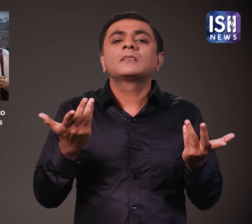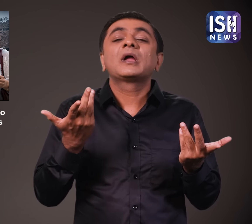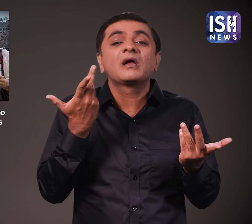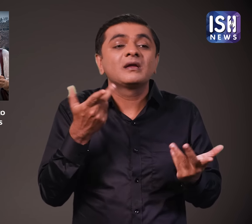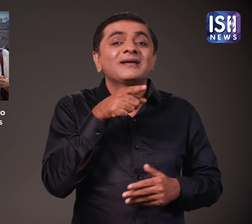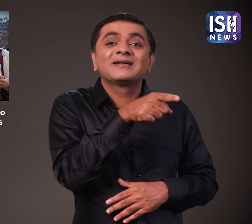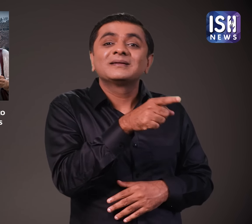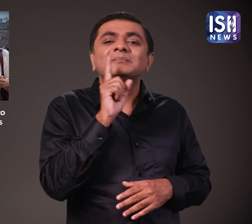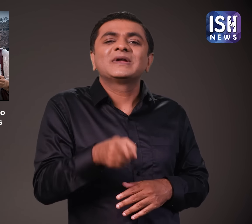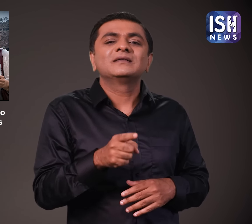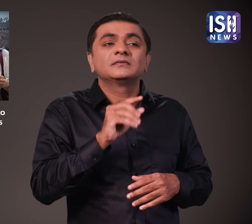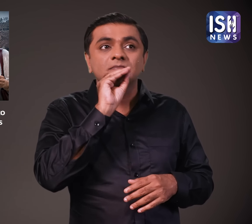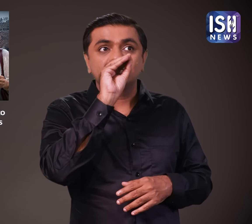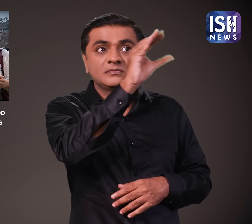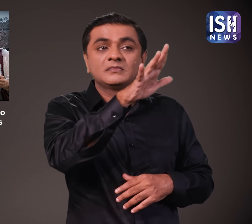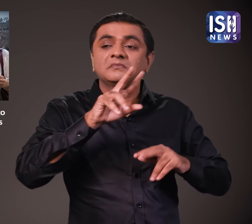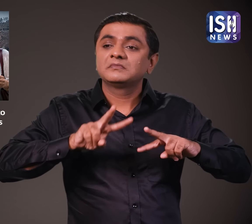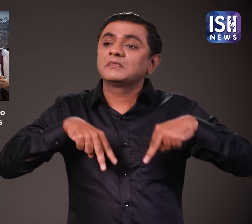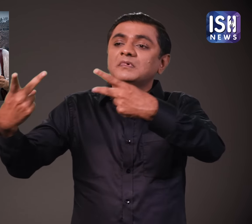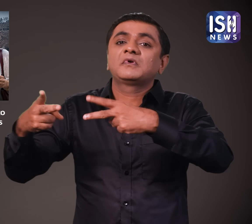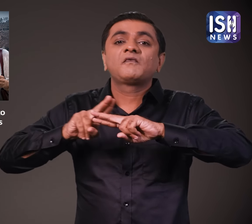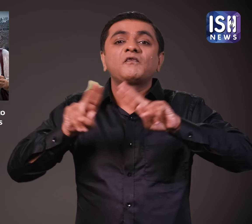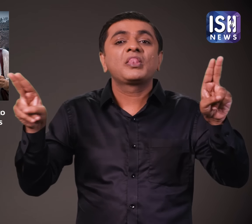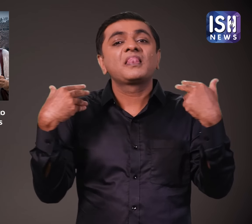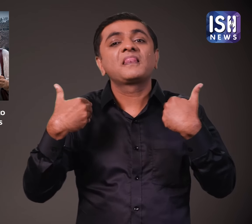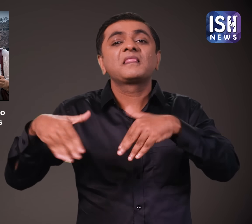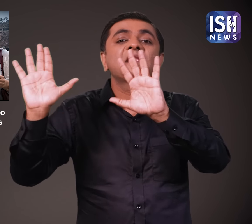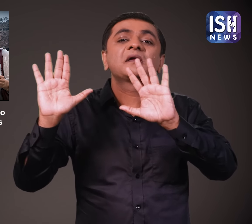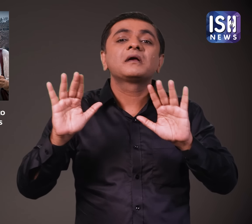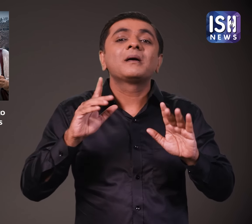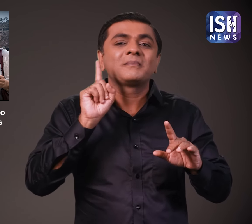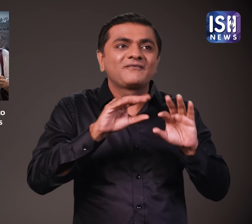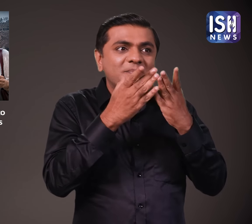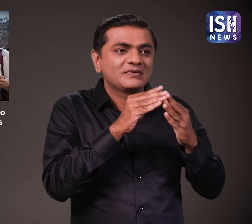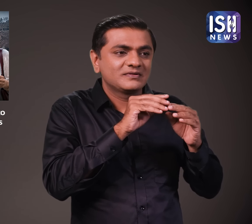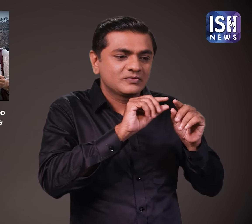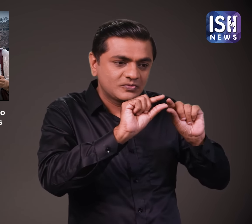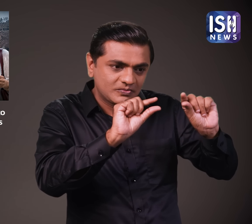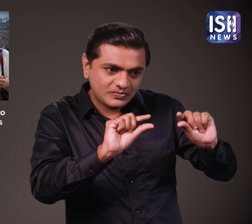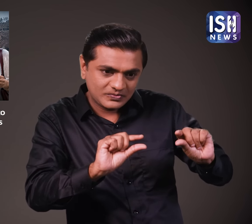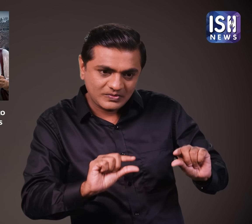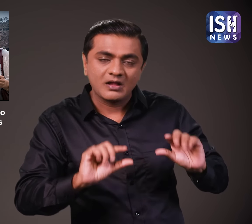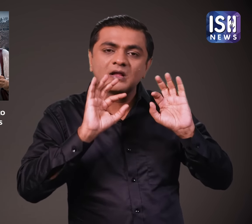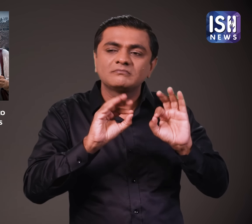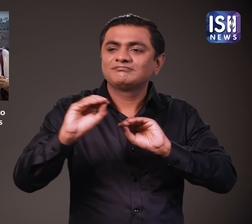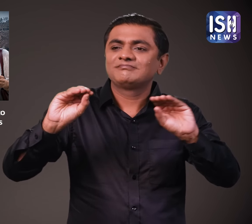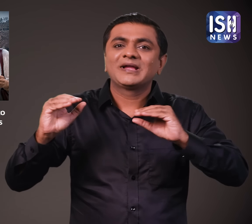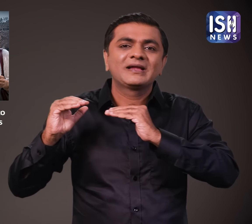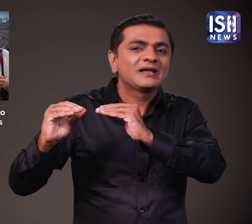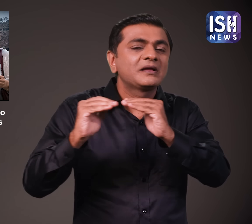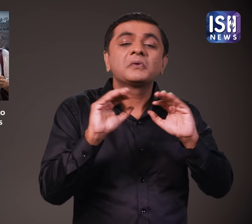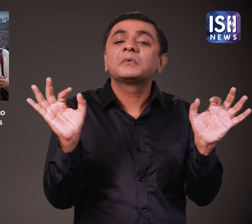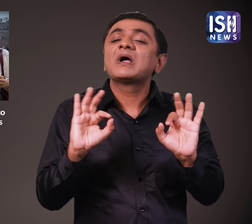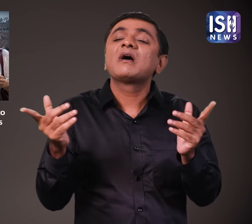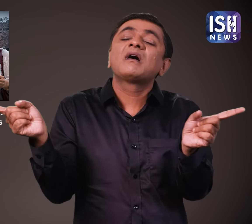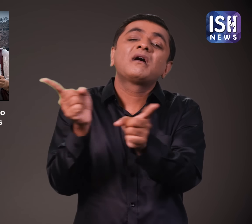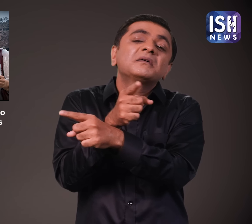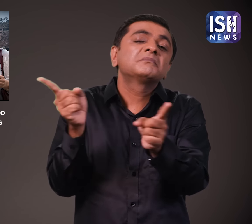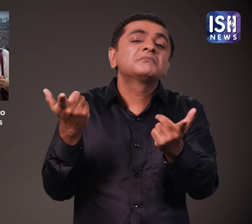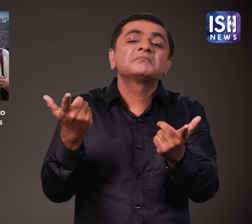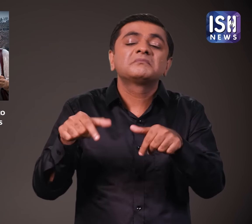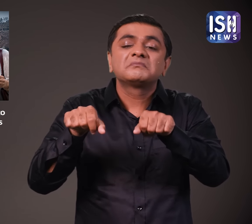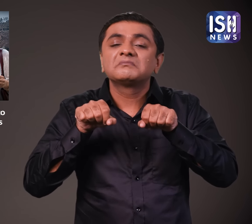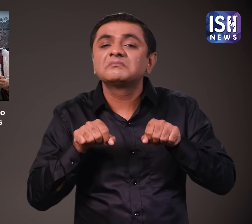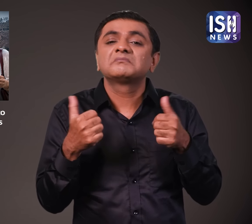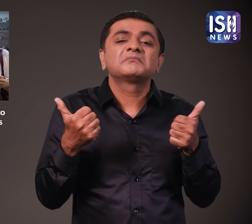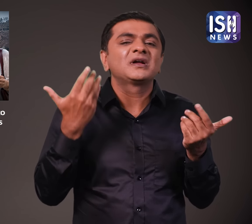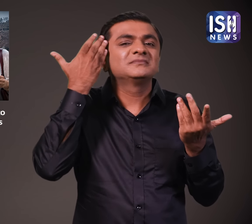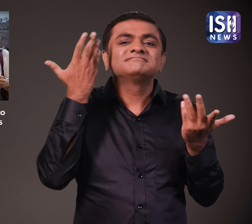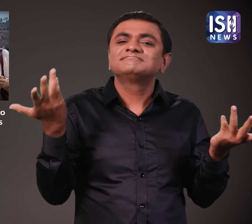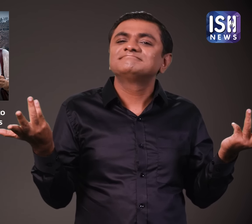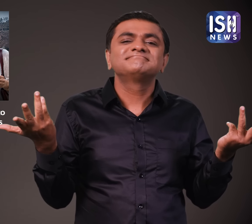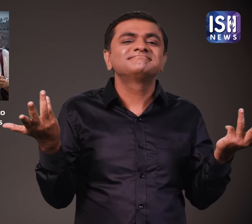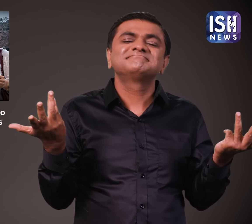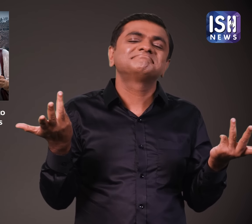Some users believed Shubham would have named Shreya as his sole dependent and had not specified a share for his parents,